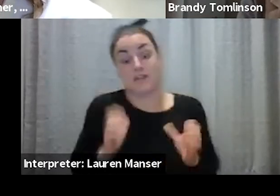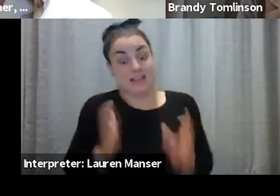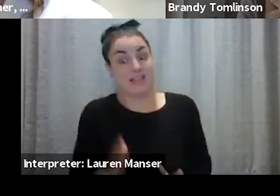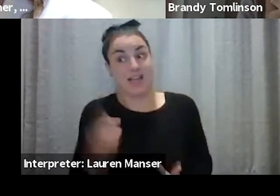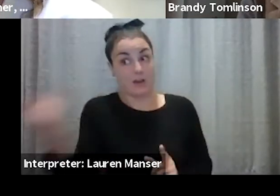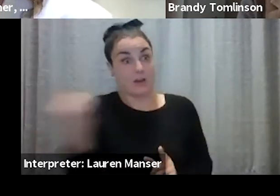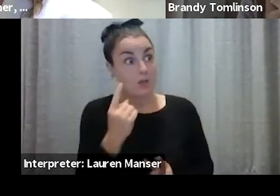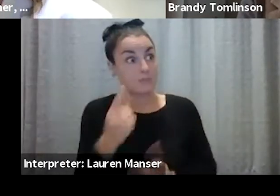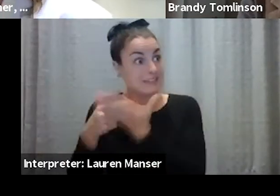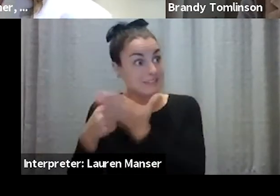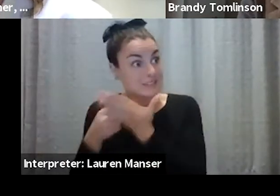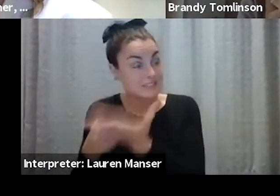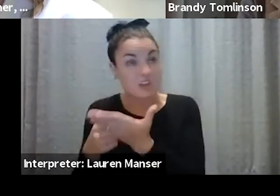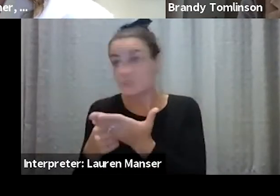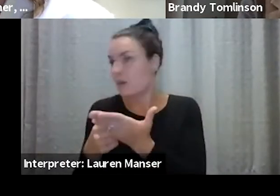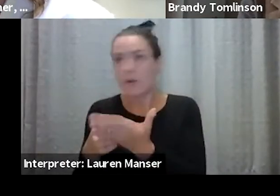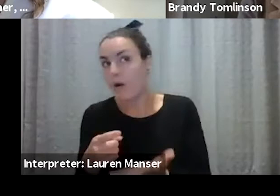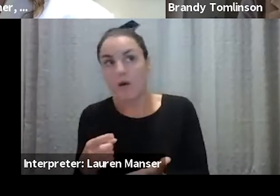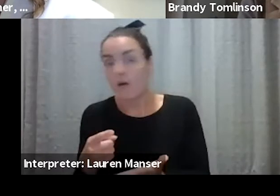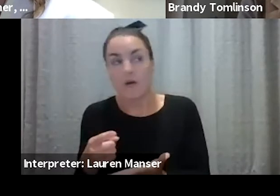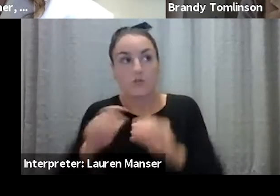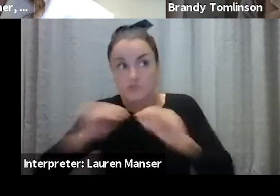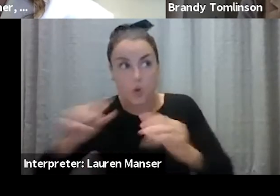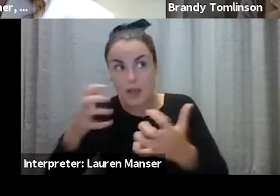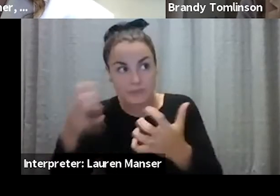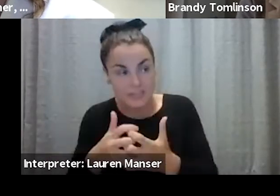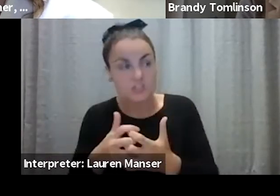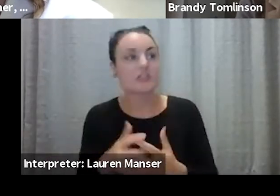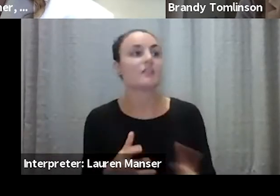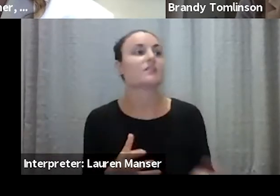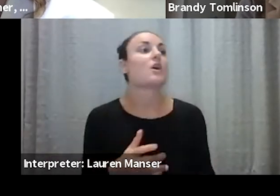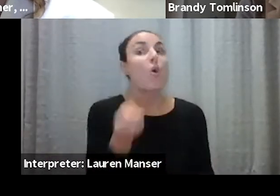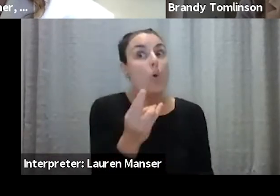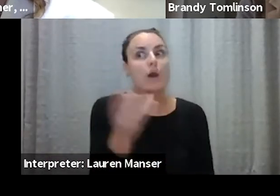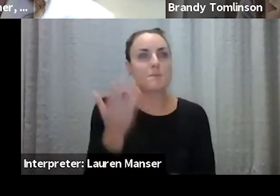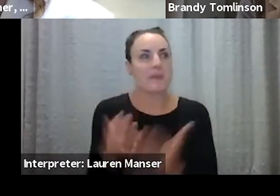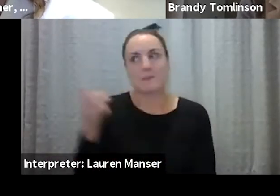but for the person themselves who is being denied an accommodation, what are the next steps?